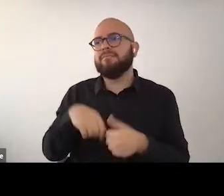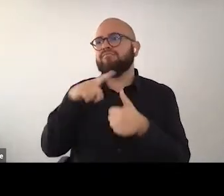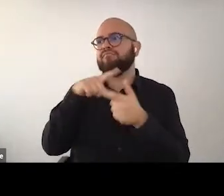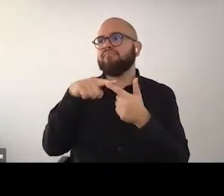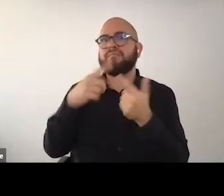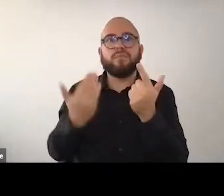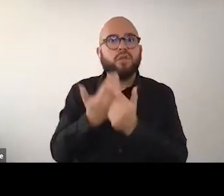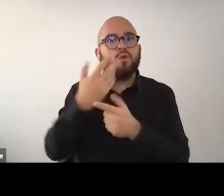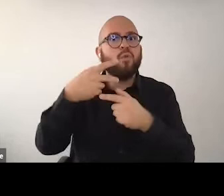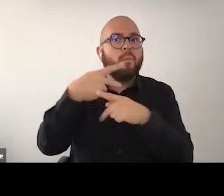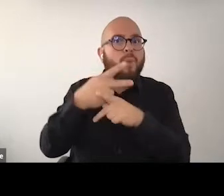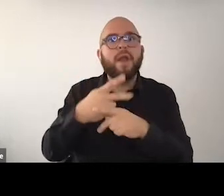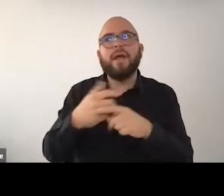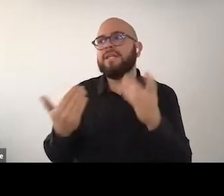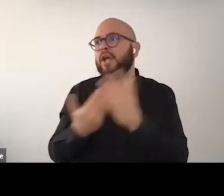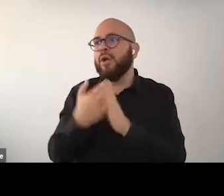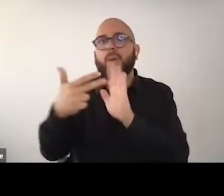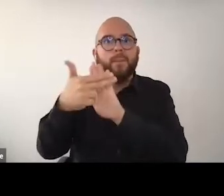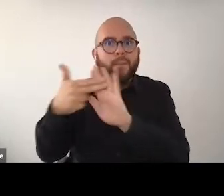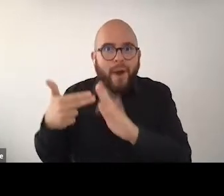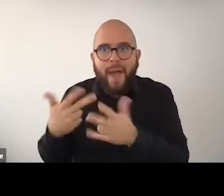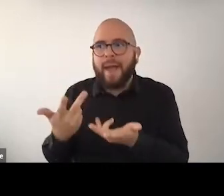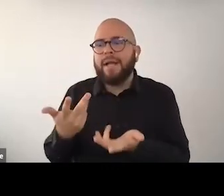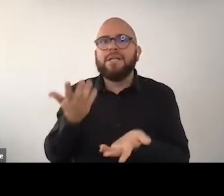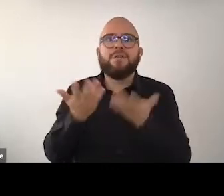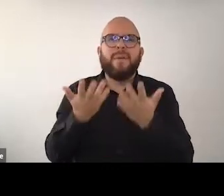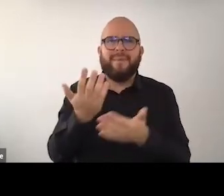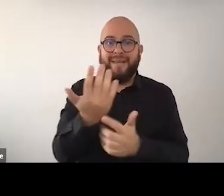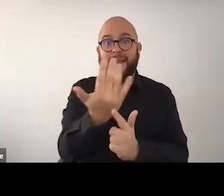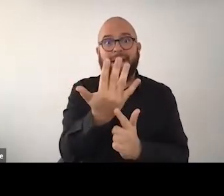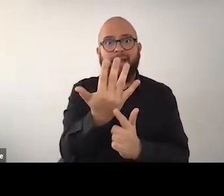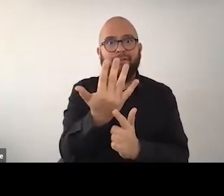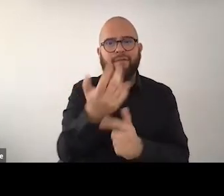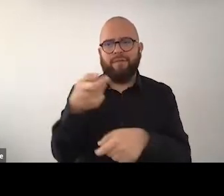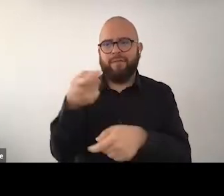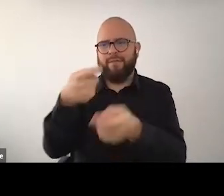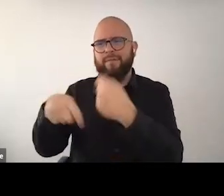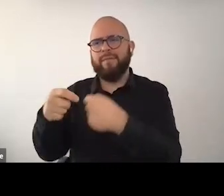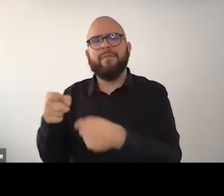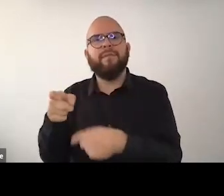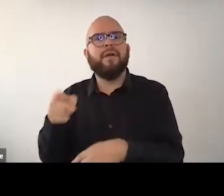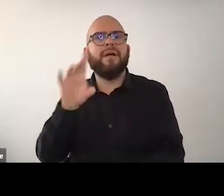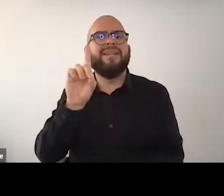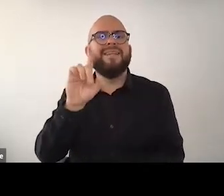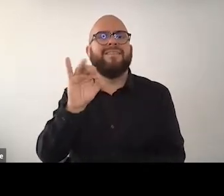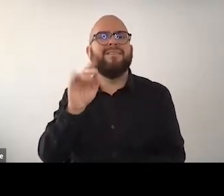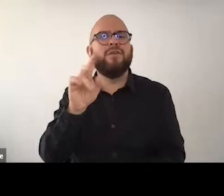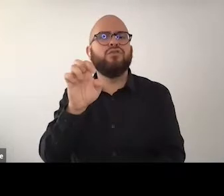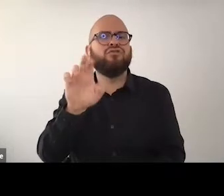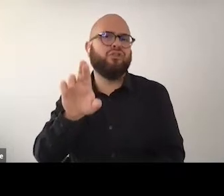such as instead of it being a candle, they're not introducing a diffuser, that's a different product.